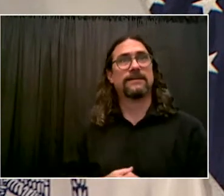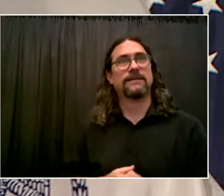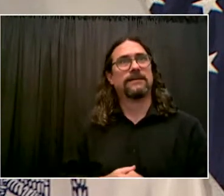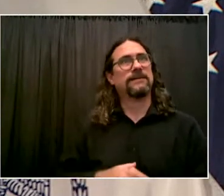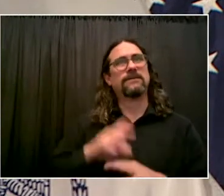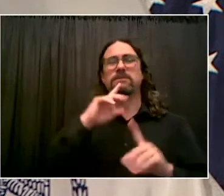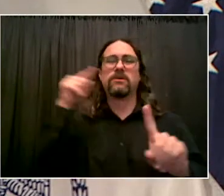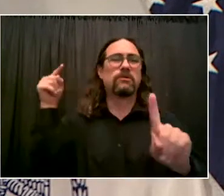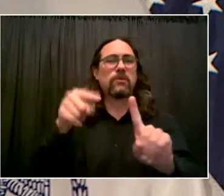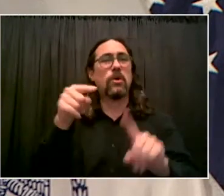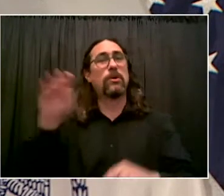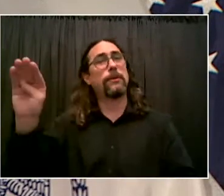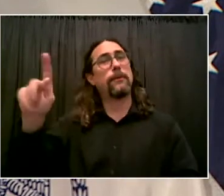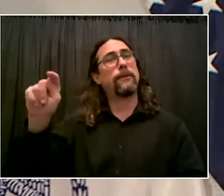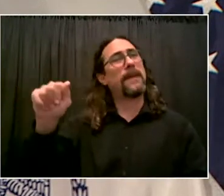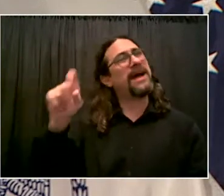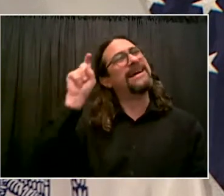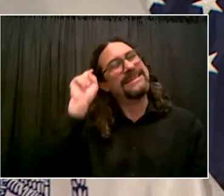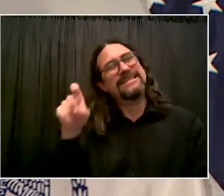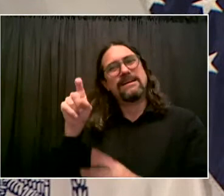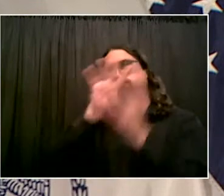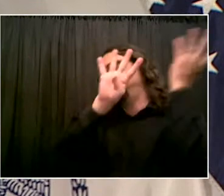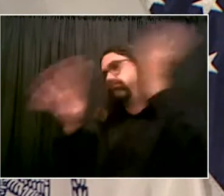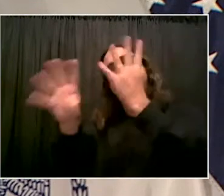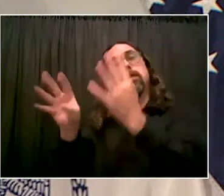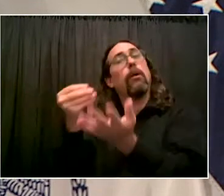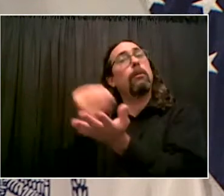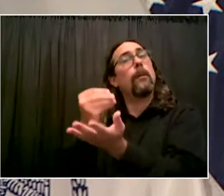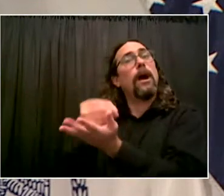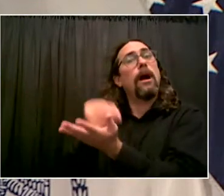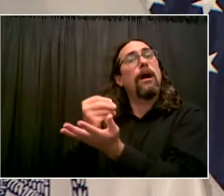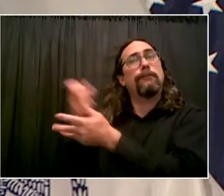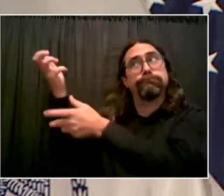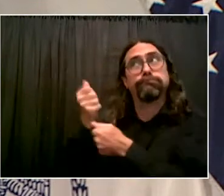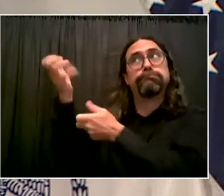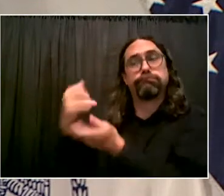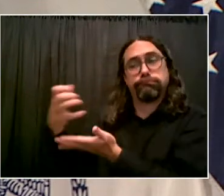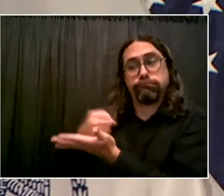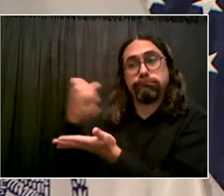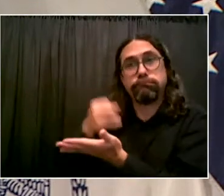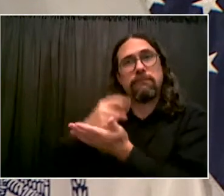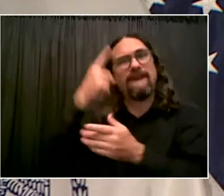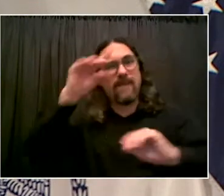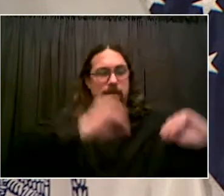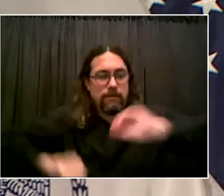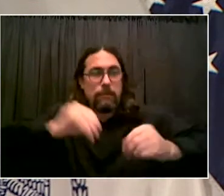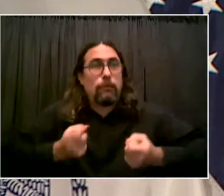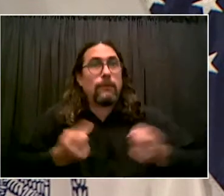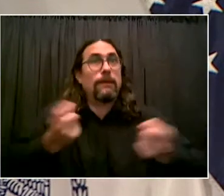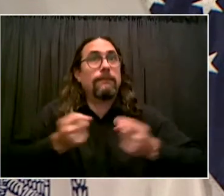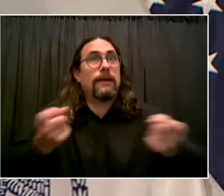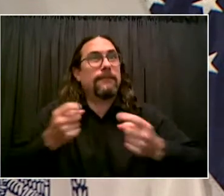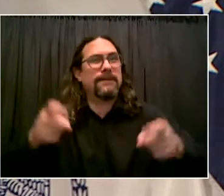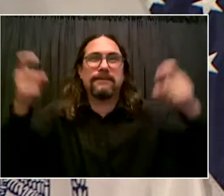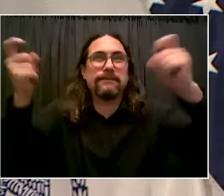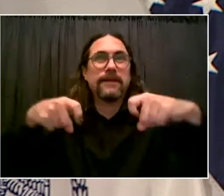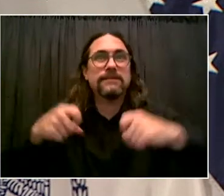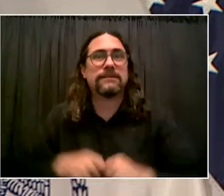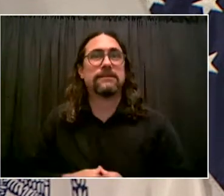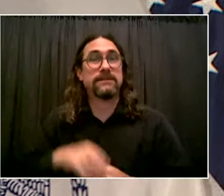SUSTAINABLE REVENUE SOURCE FOR MTA WE WILL'S KEEP HAVING THEE S PBLROEMS OVER AND OVER. WHEN YOU LOOK AT